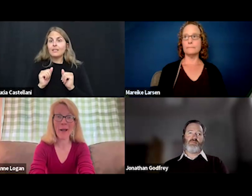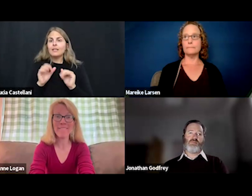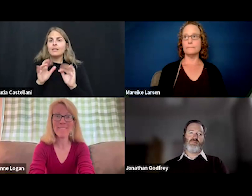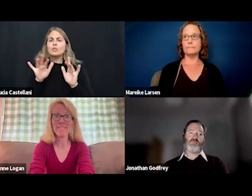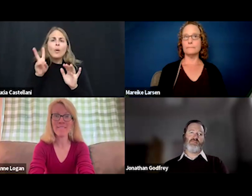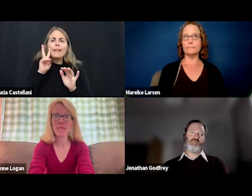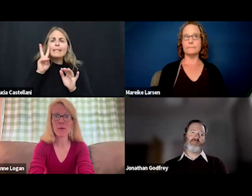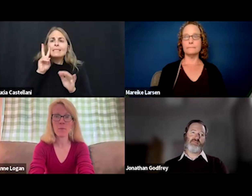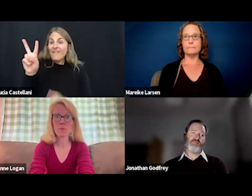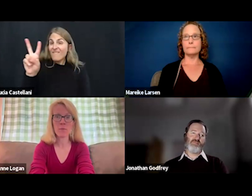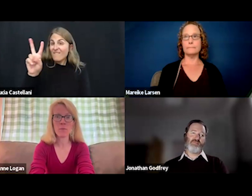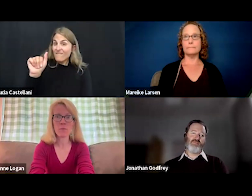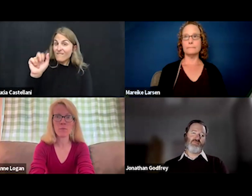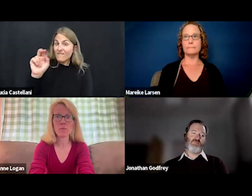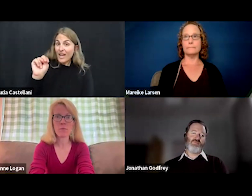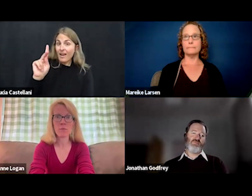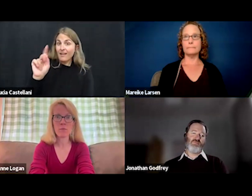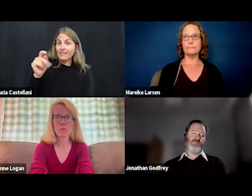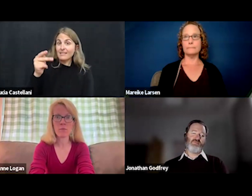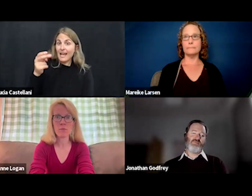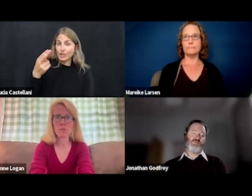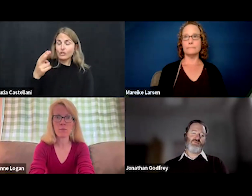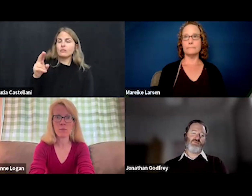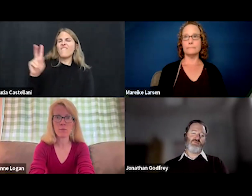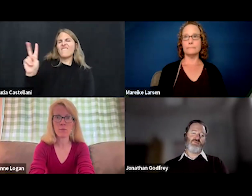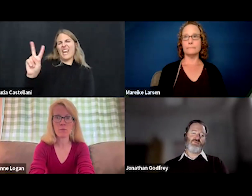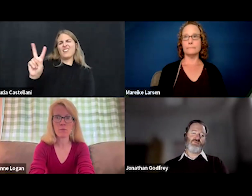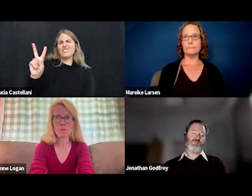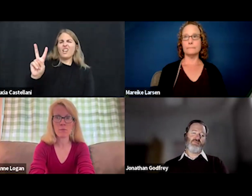Venkatesh is going to go first with his lightning talk.